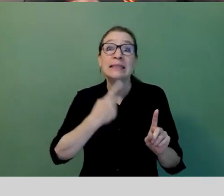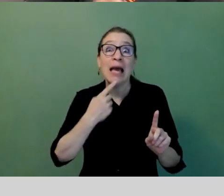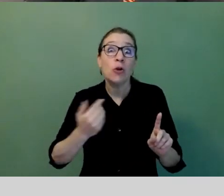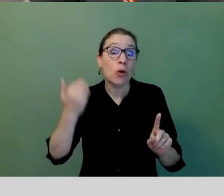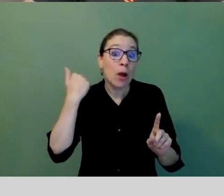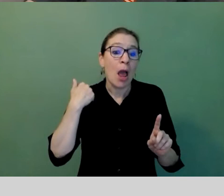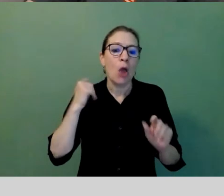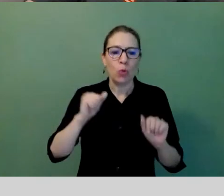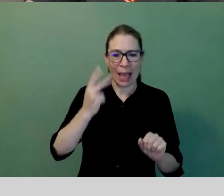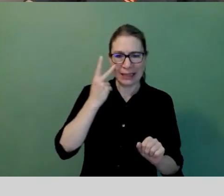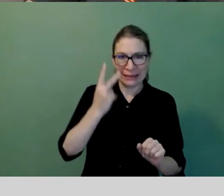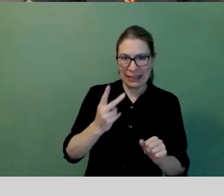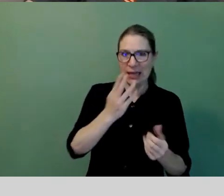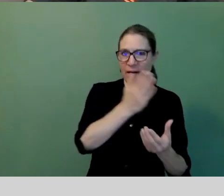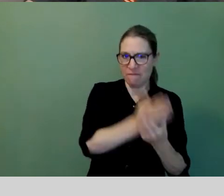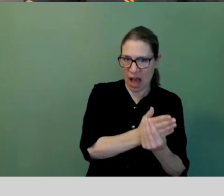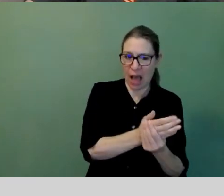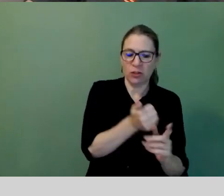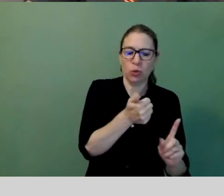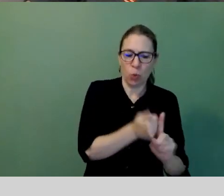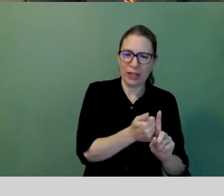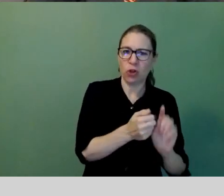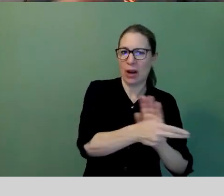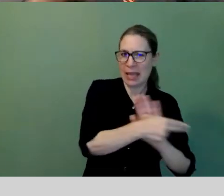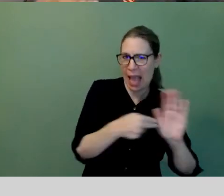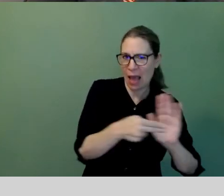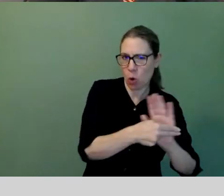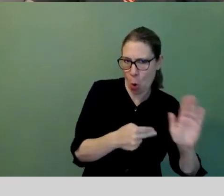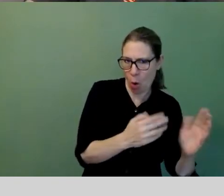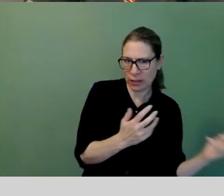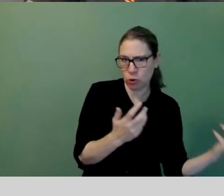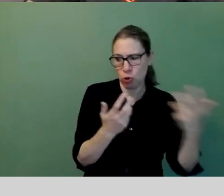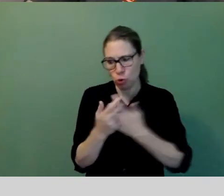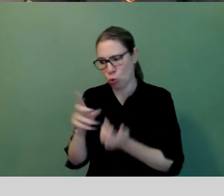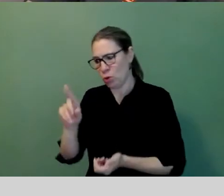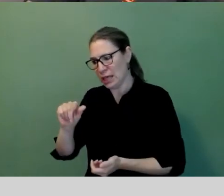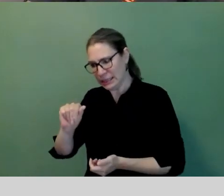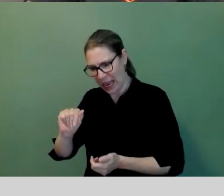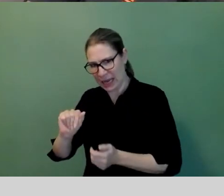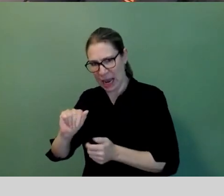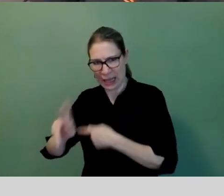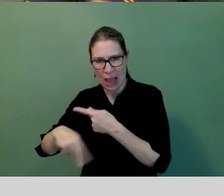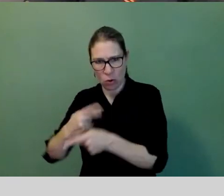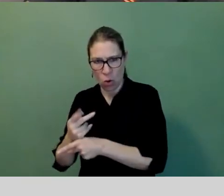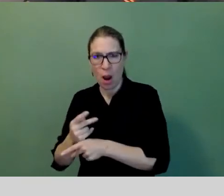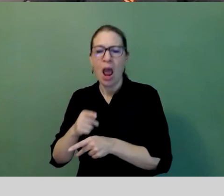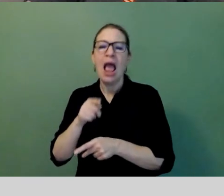you can see the files which are categorized into three different categories, and each one of them you will learn